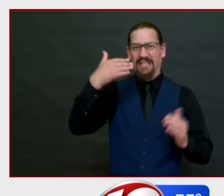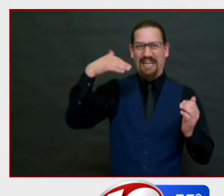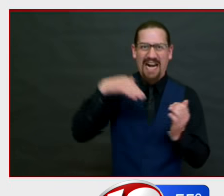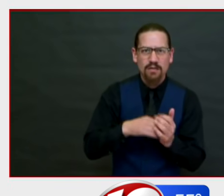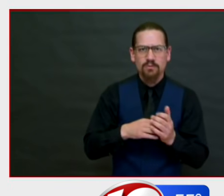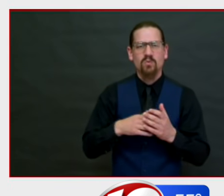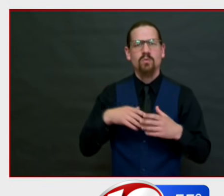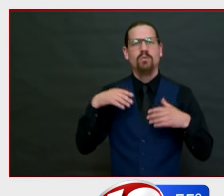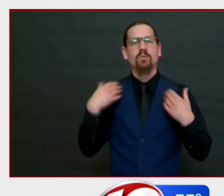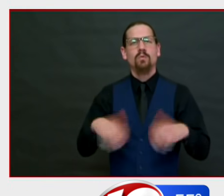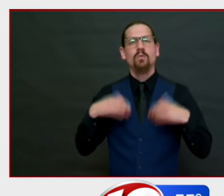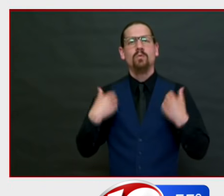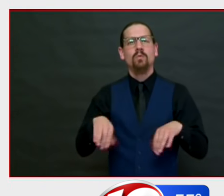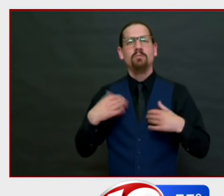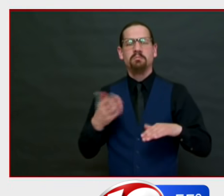2000 DAY DAY.